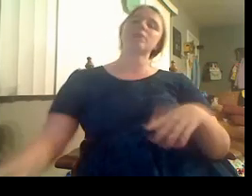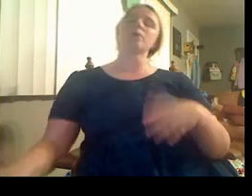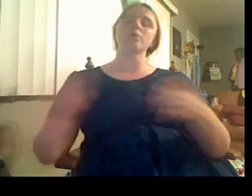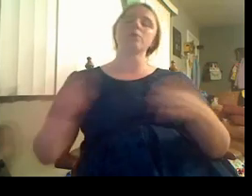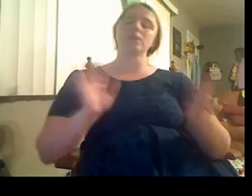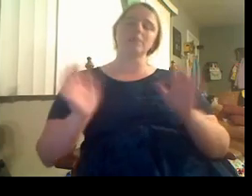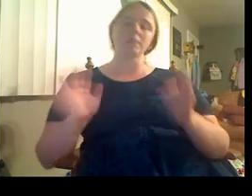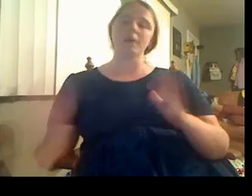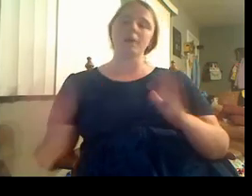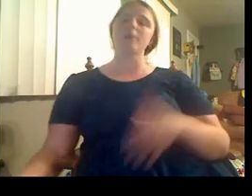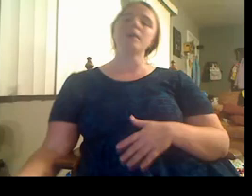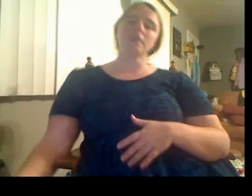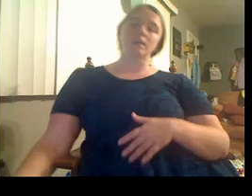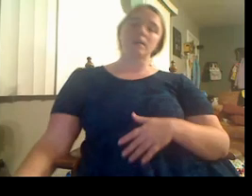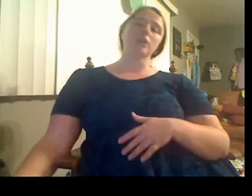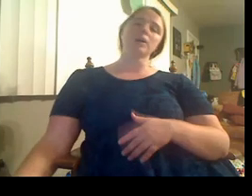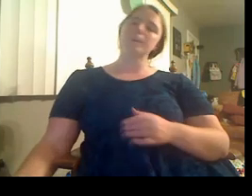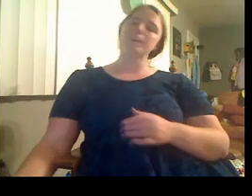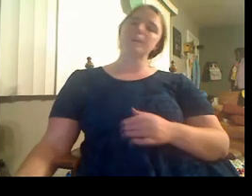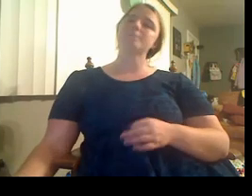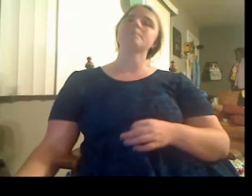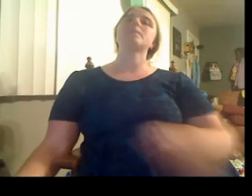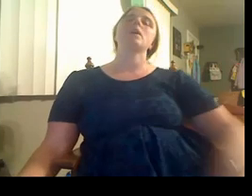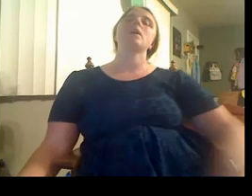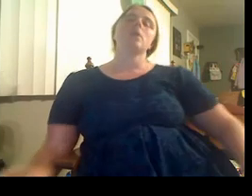So using this to compare. Let's take a look.